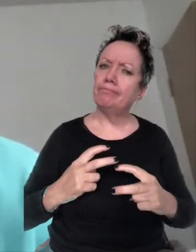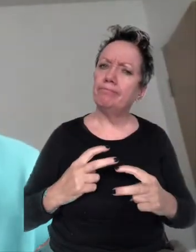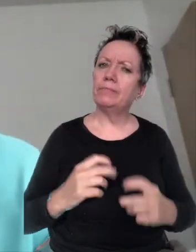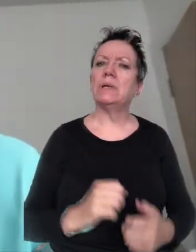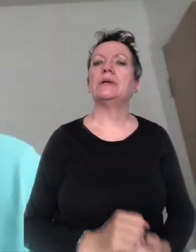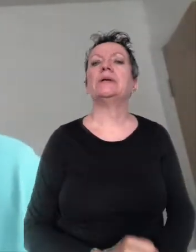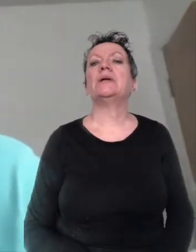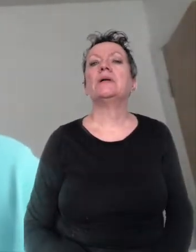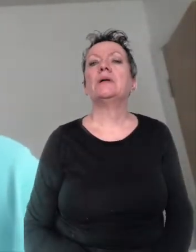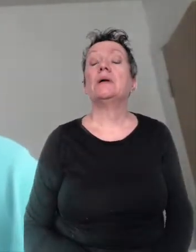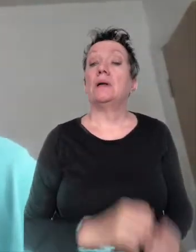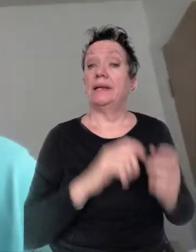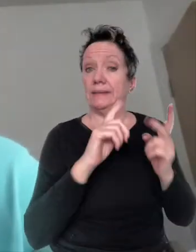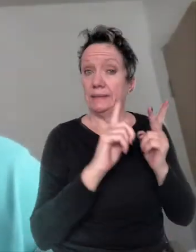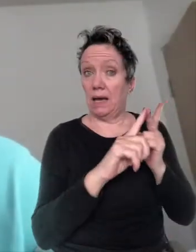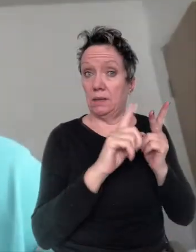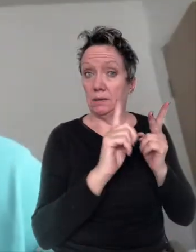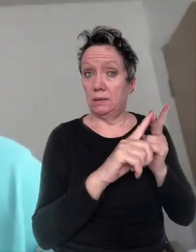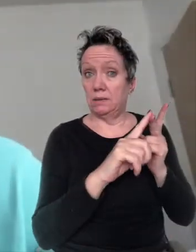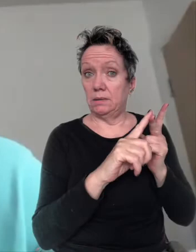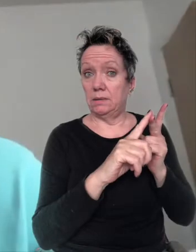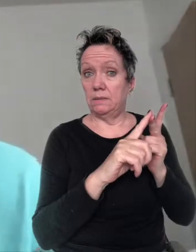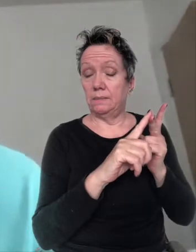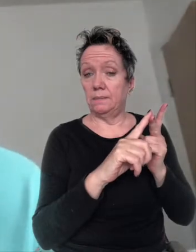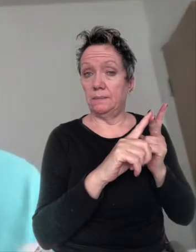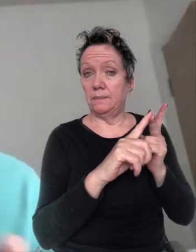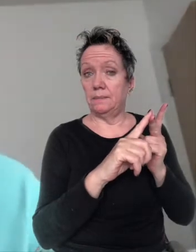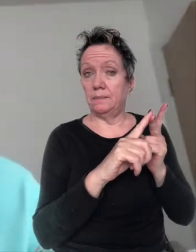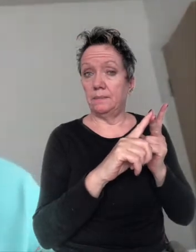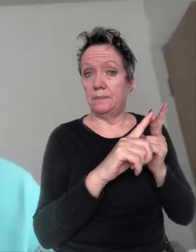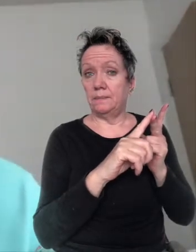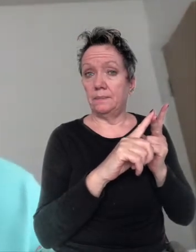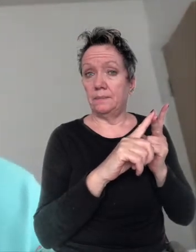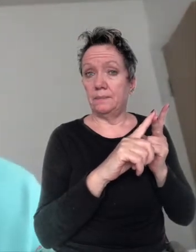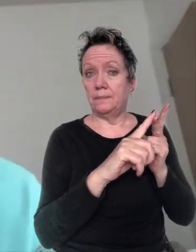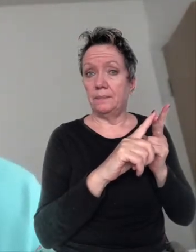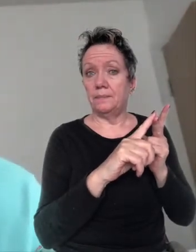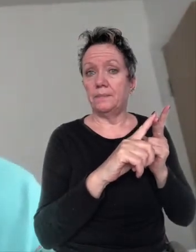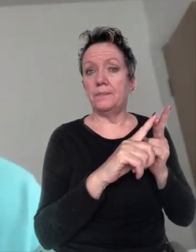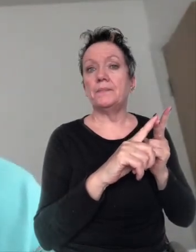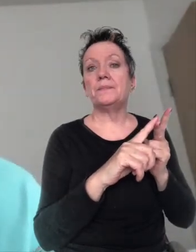And the second thing, um, was about, you know, how.